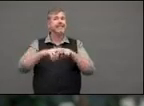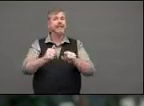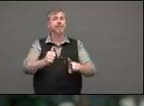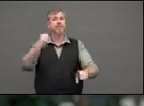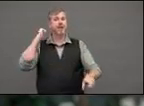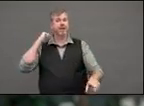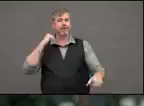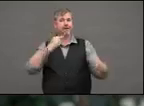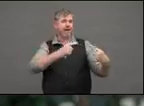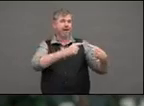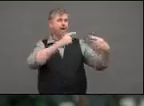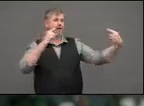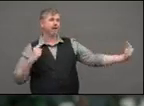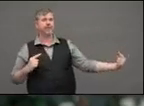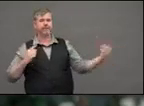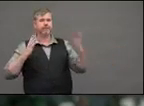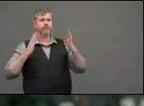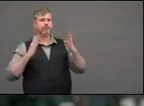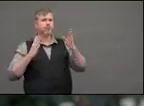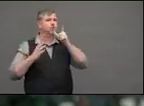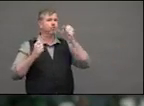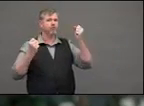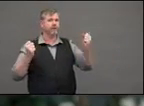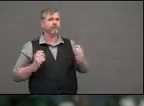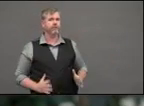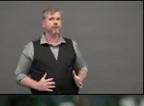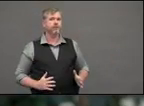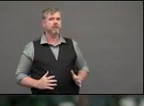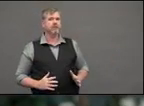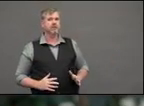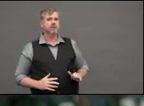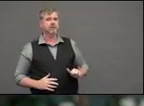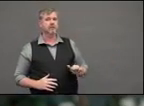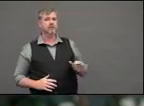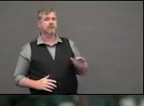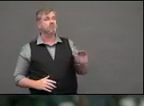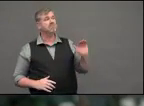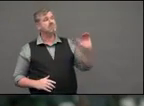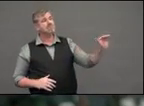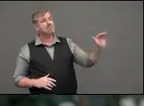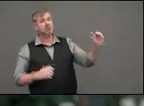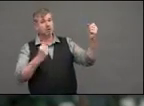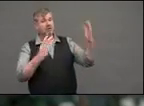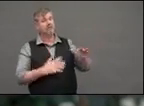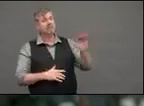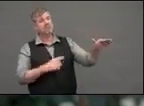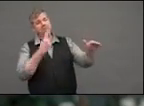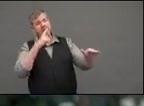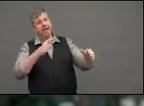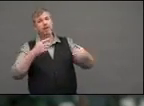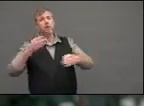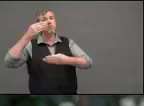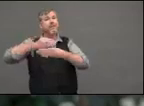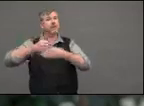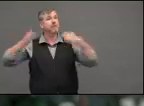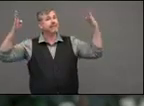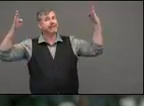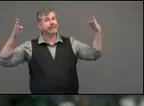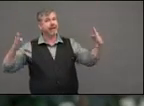just kindly ask your driver to roll down the windows and make sure that your driver and you yourself are wearing masks um this